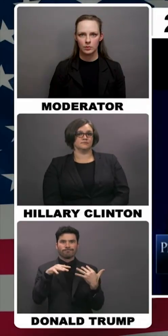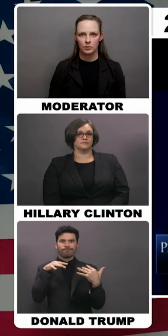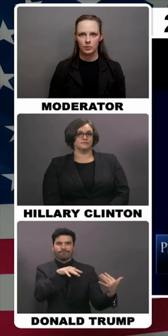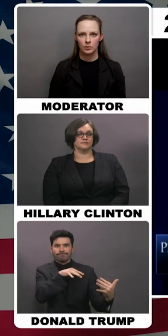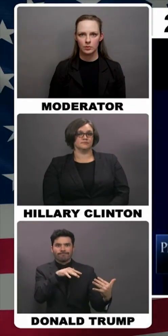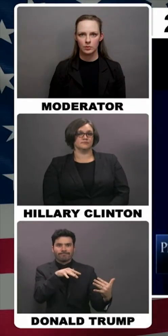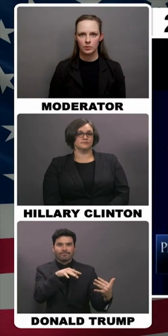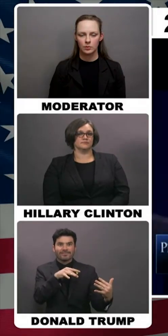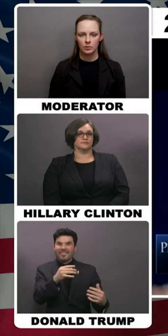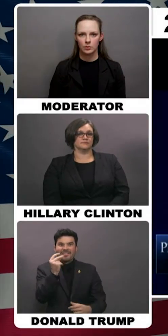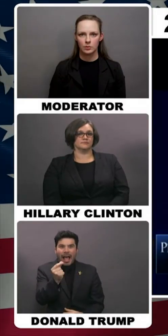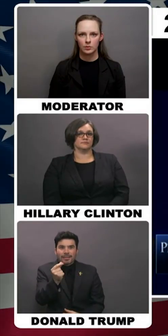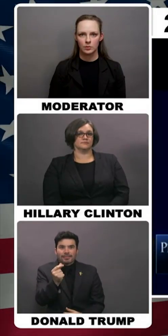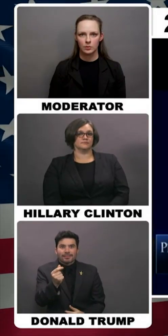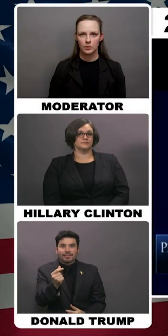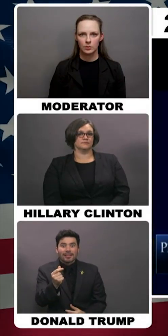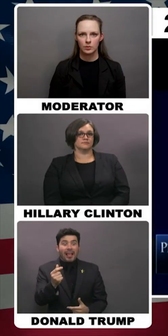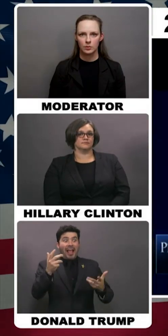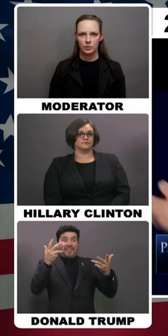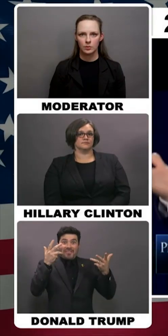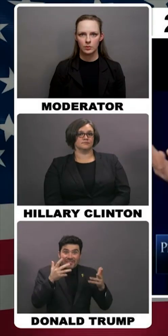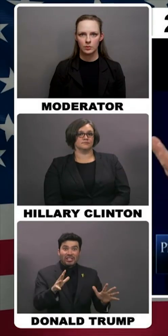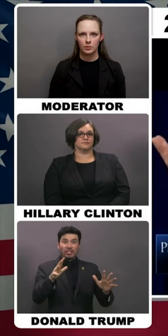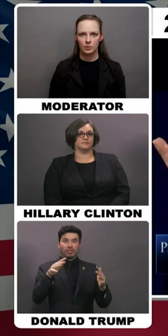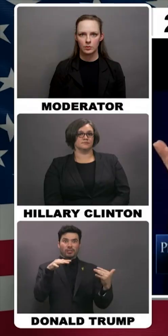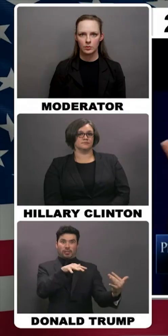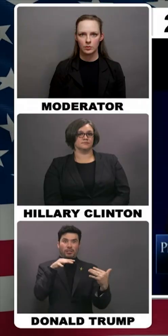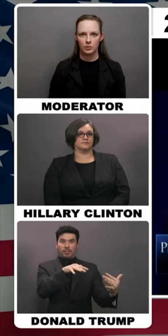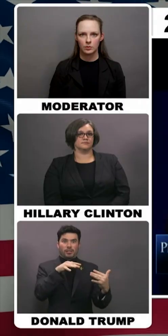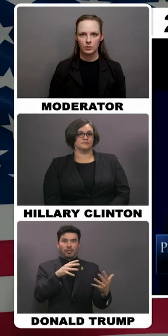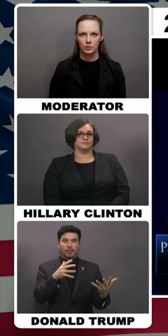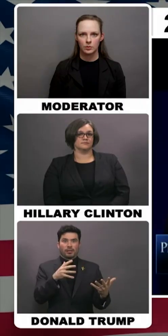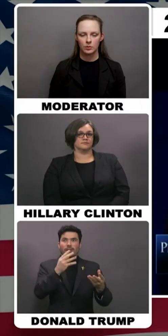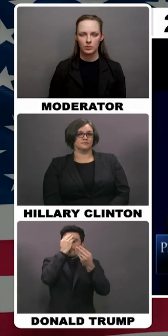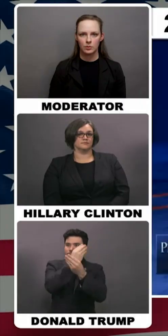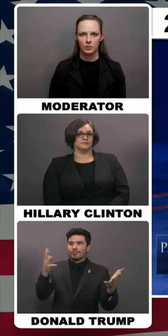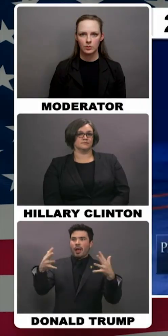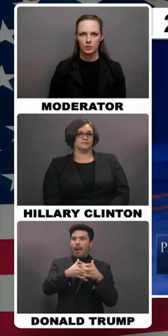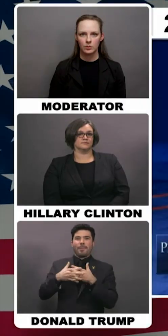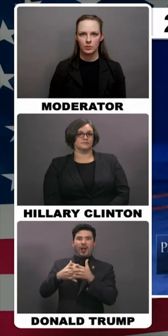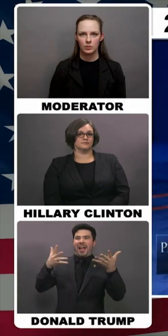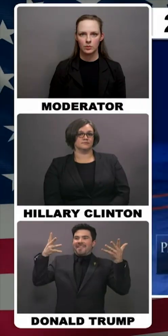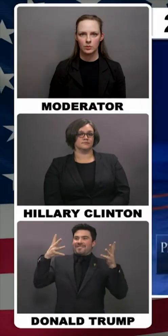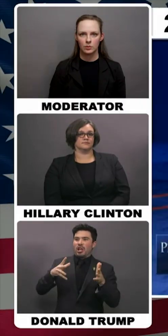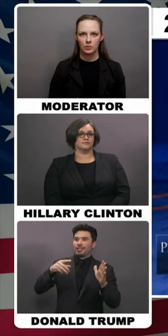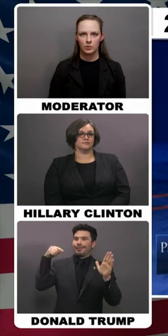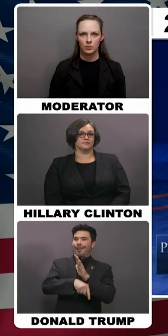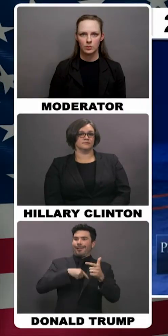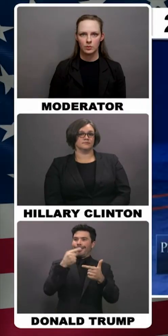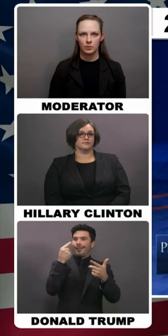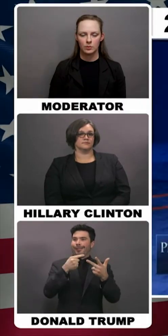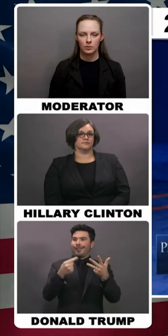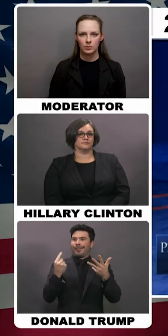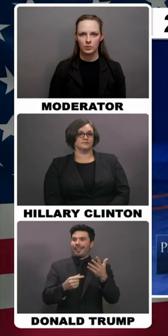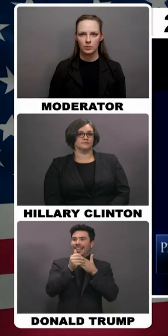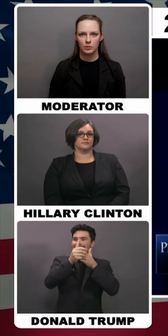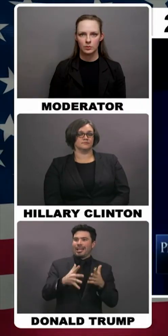after the attack is made, inform the American public that we've knocked out the leaders. We've had a tremendous success. People leave.